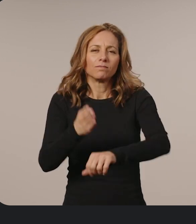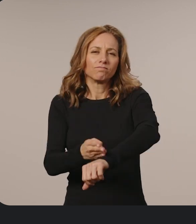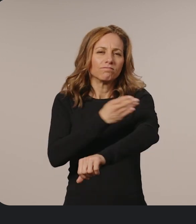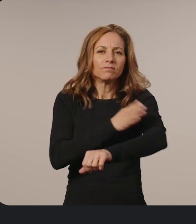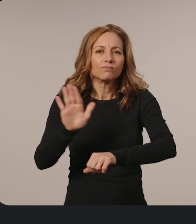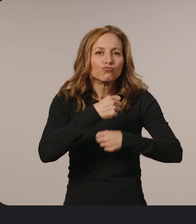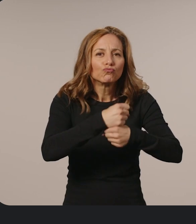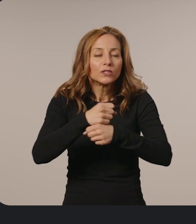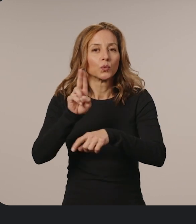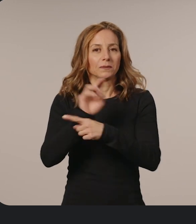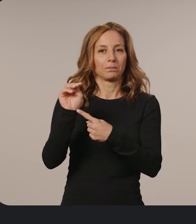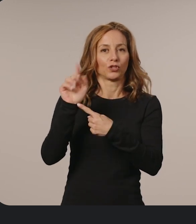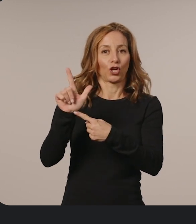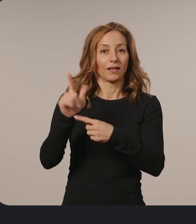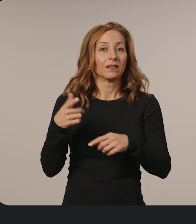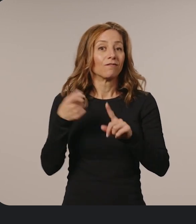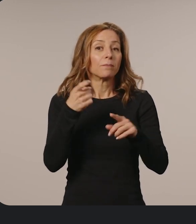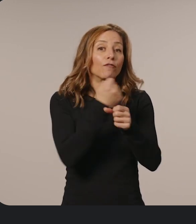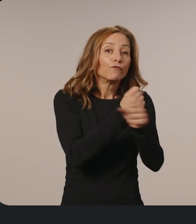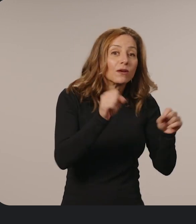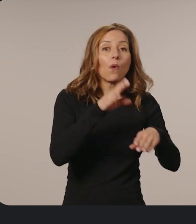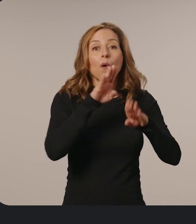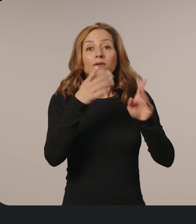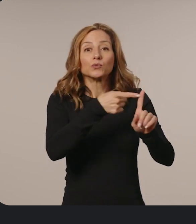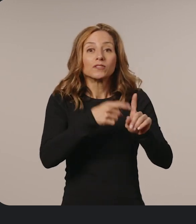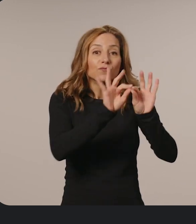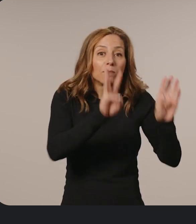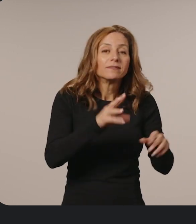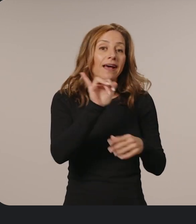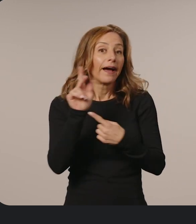to improve their products using machine learning, from free and open source frameworks like Keras